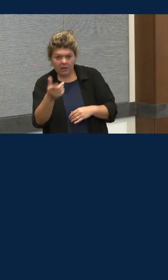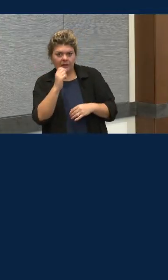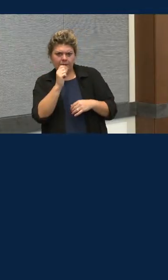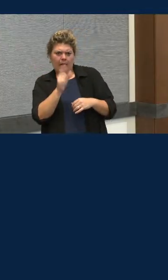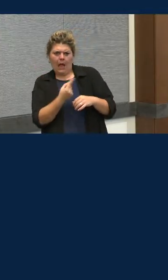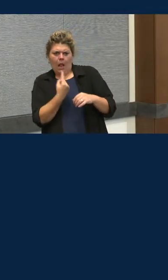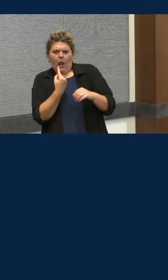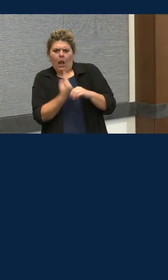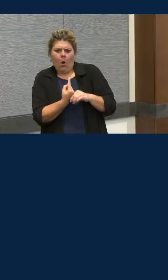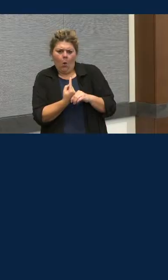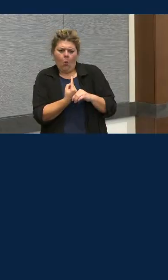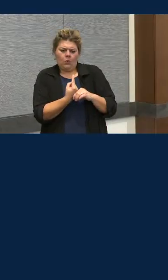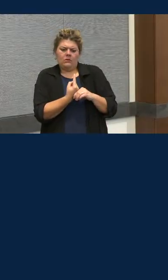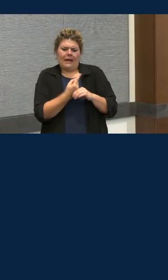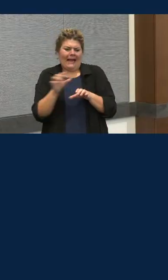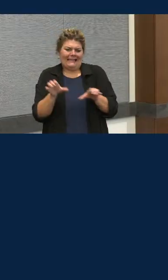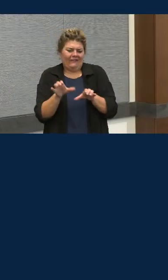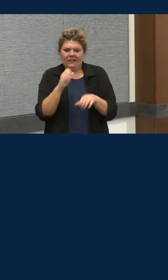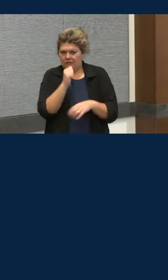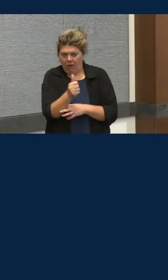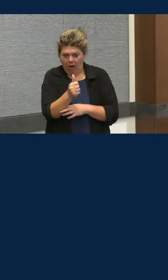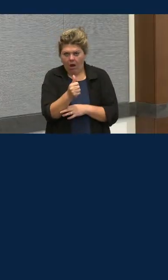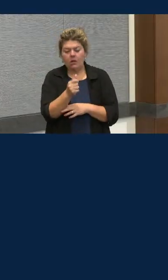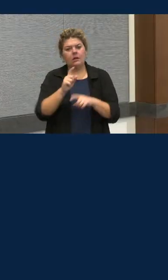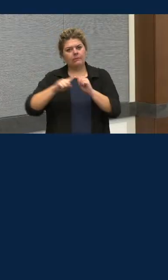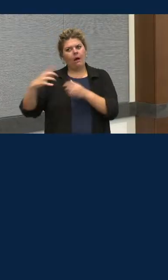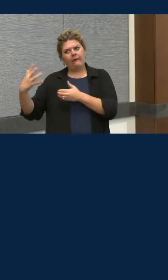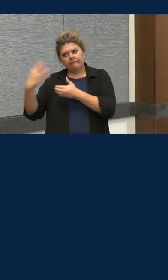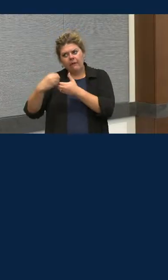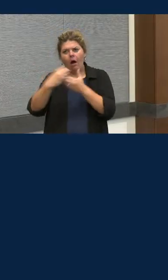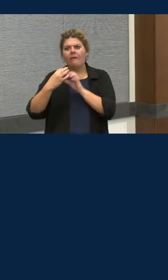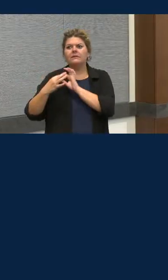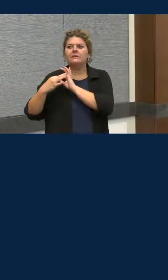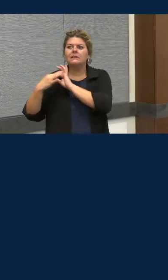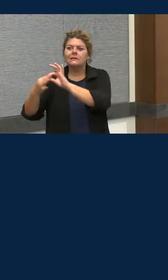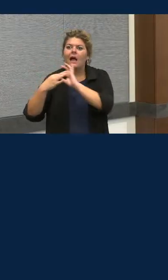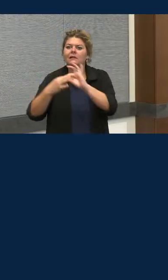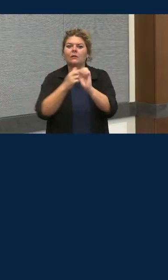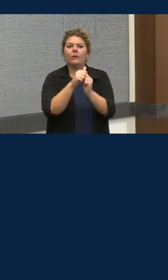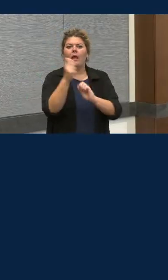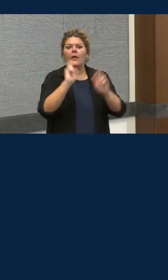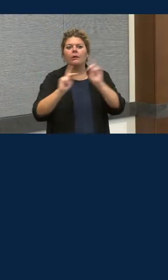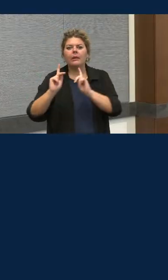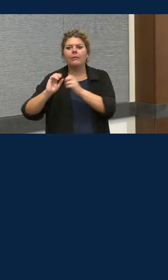activity but it involves